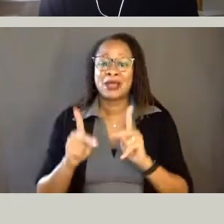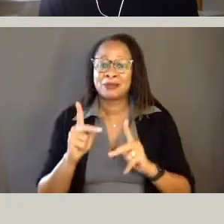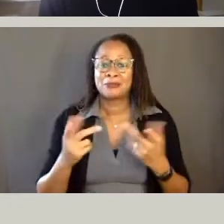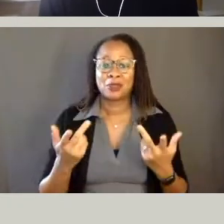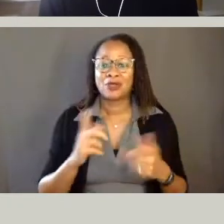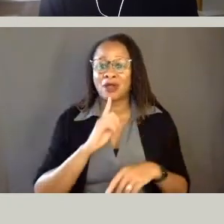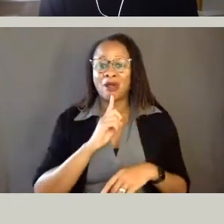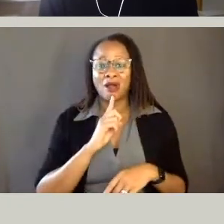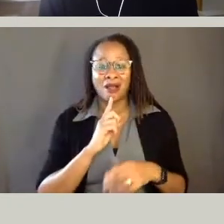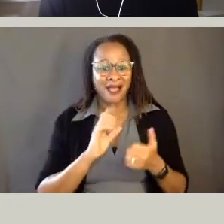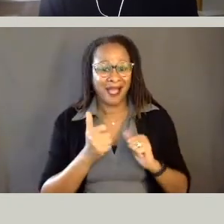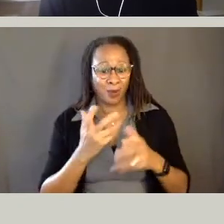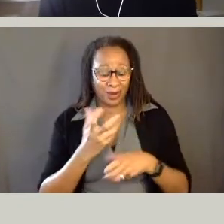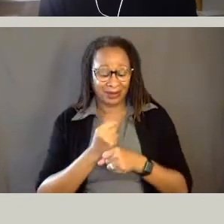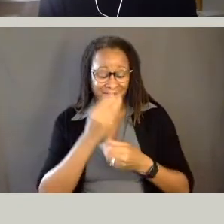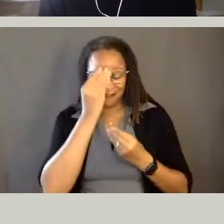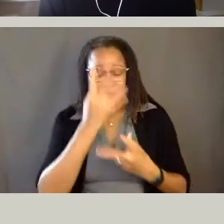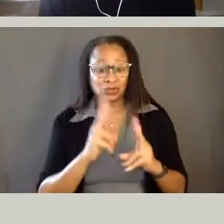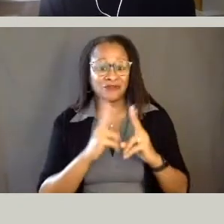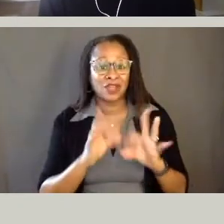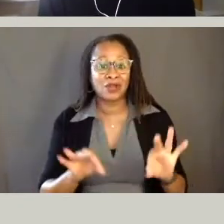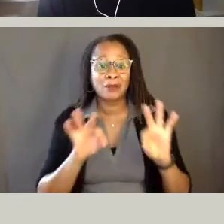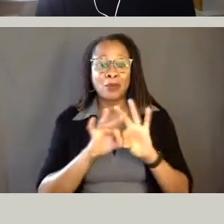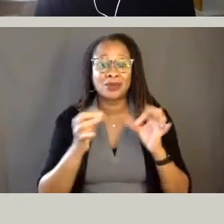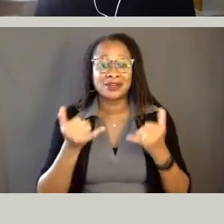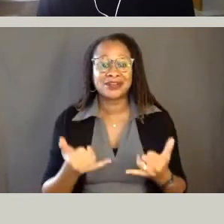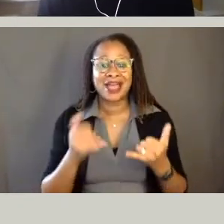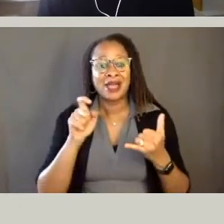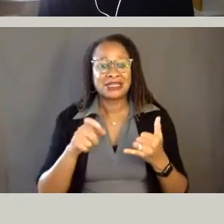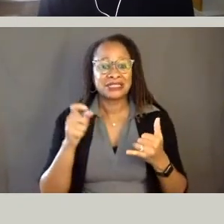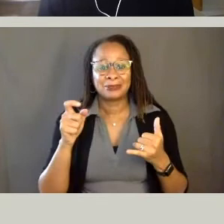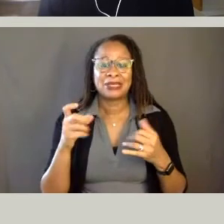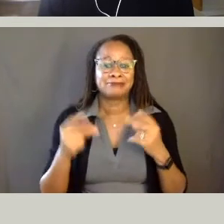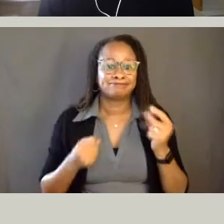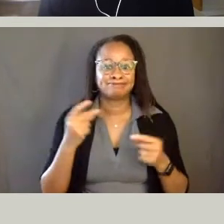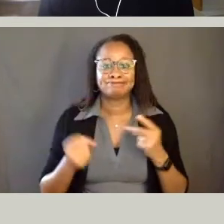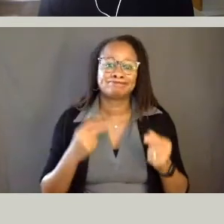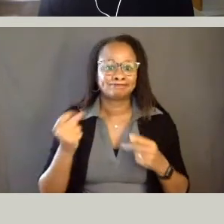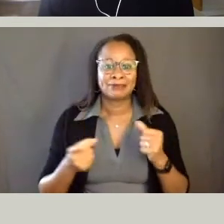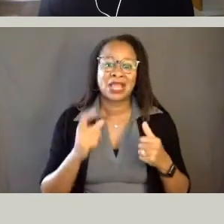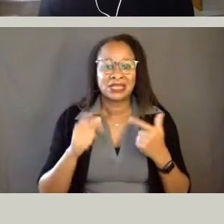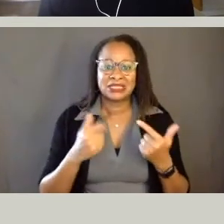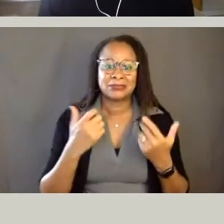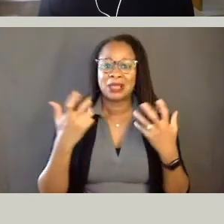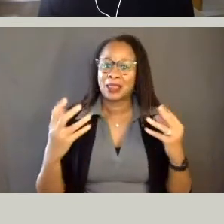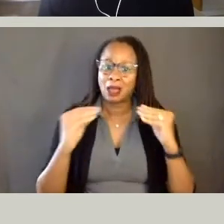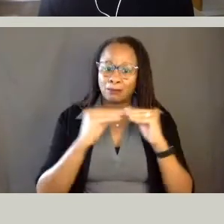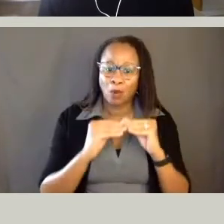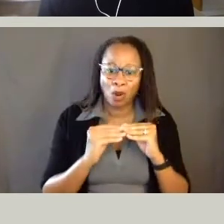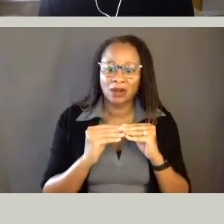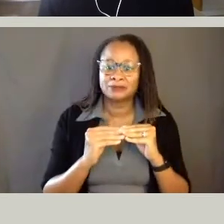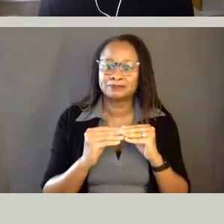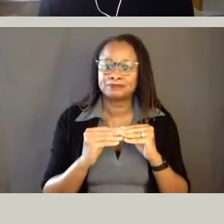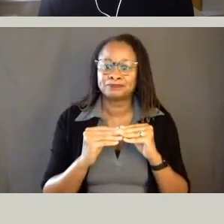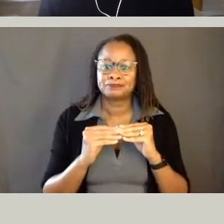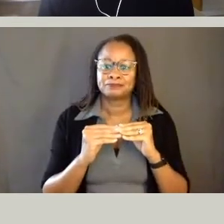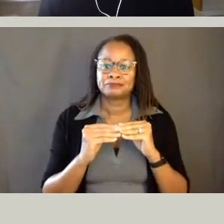how we getting our information is super important especially when it needs to be like, kind of like in a way it needs to be a lot more faster.